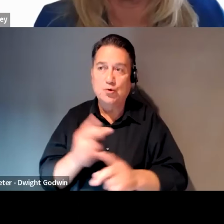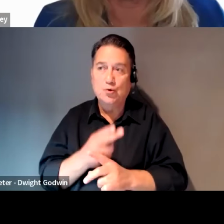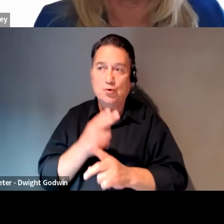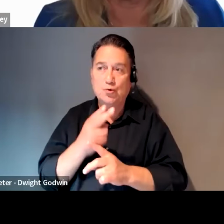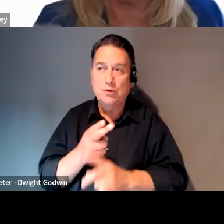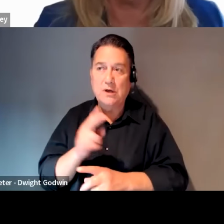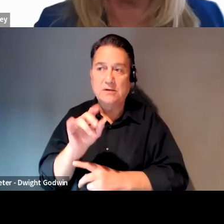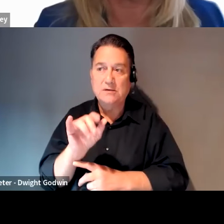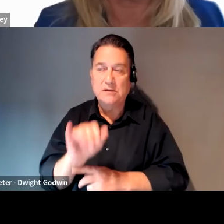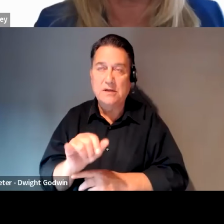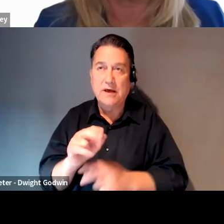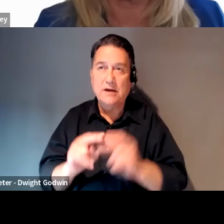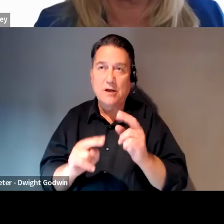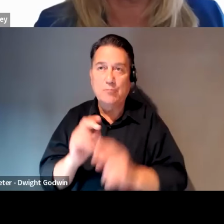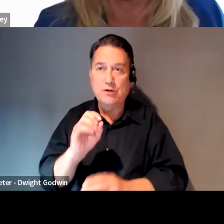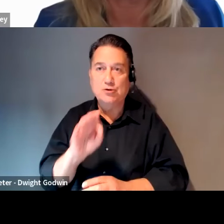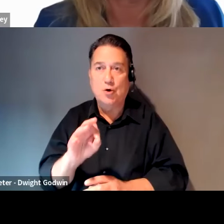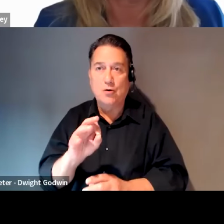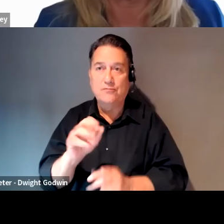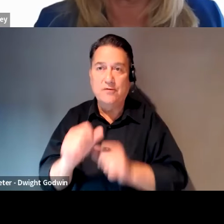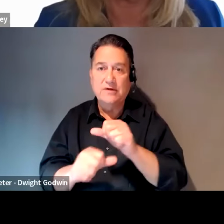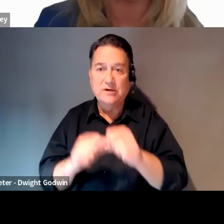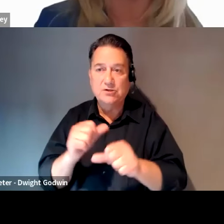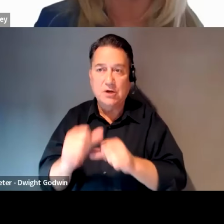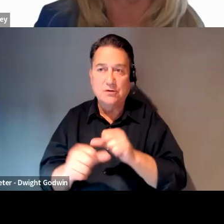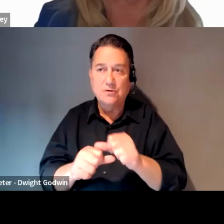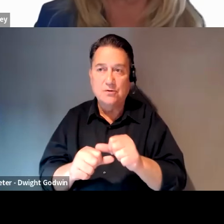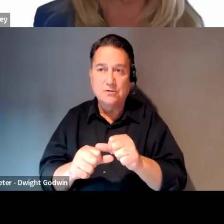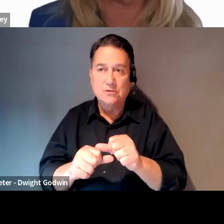and build off of each other's, it's still a challenge,